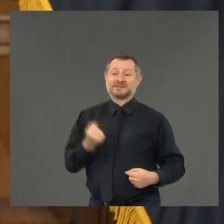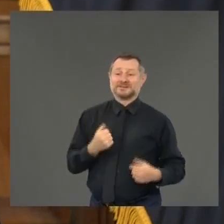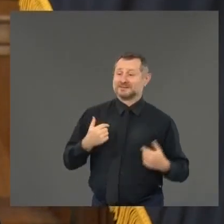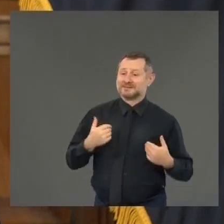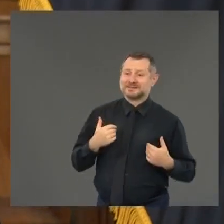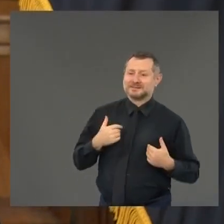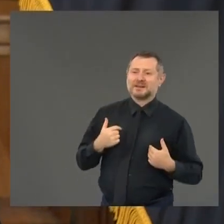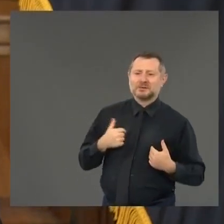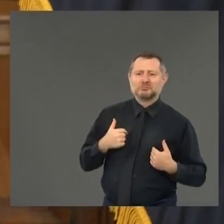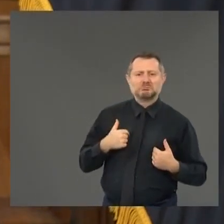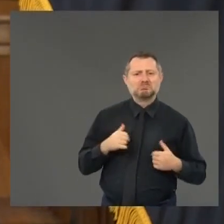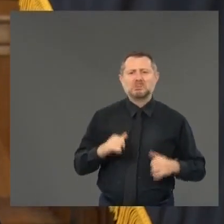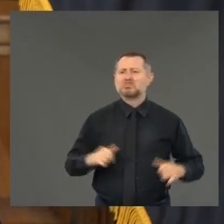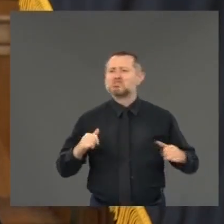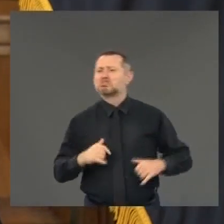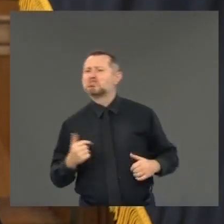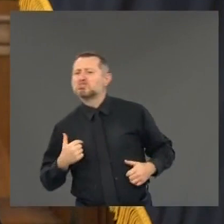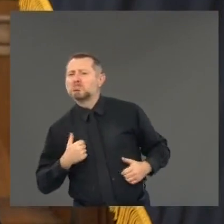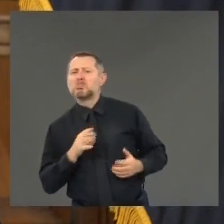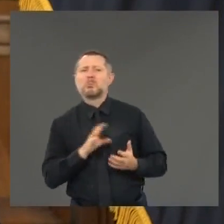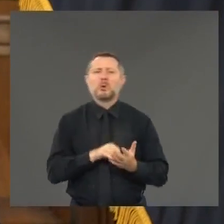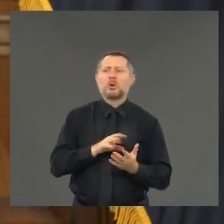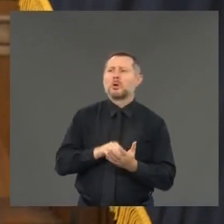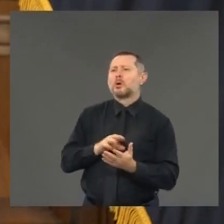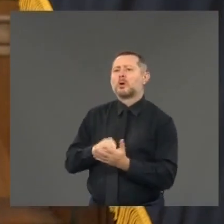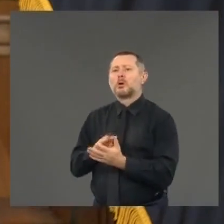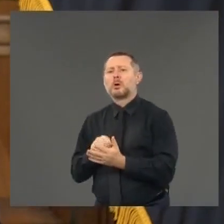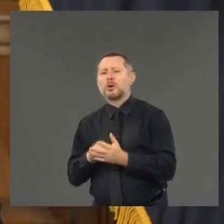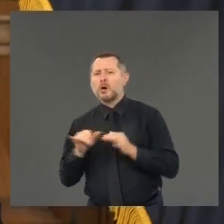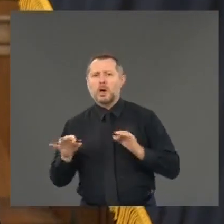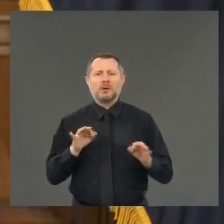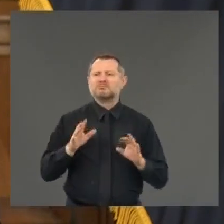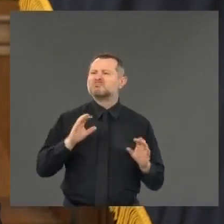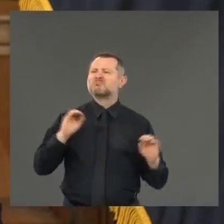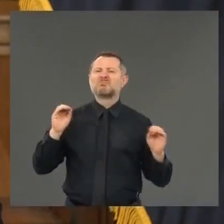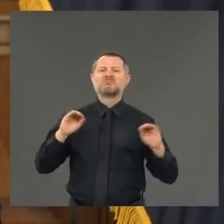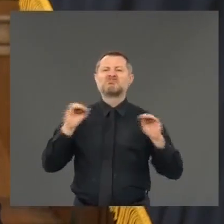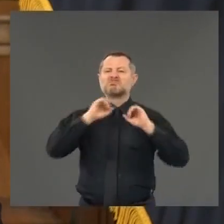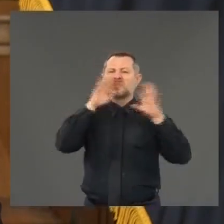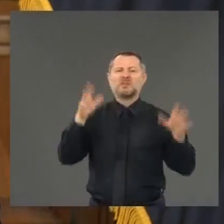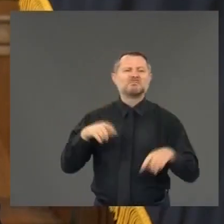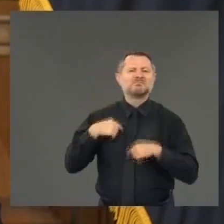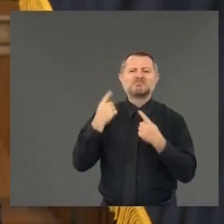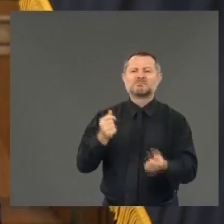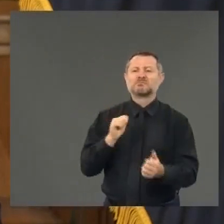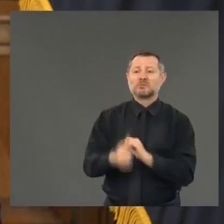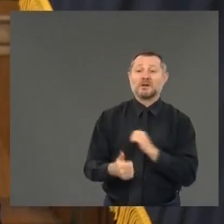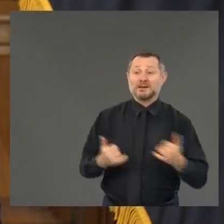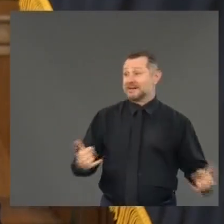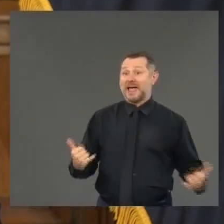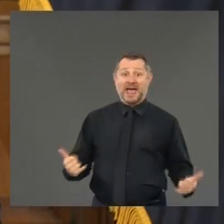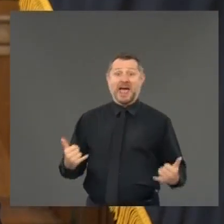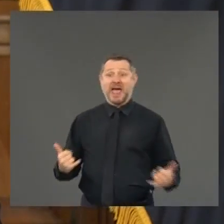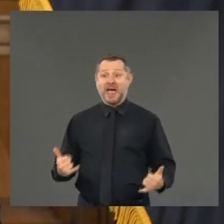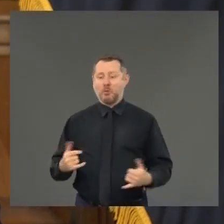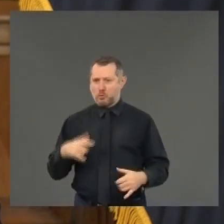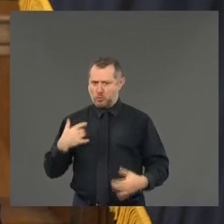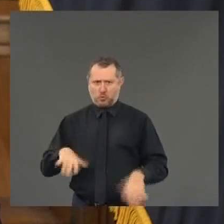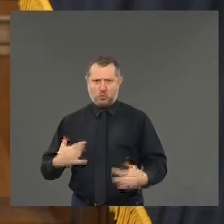40, 50 YEARS. AS SOON AS I WAS IN MY 20s I'VE BEEN TALKING ABOUT THIS AND LEARNING ABOUT THIS.